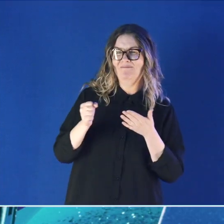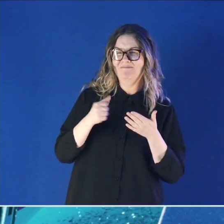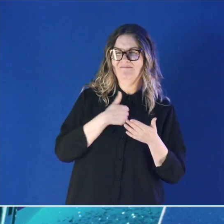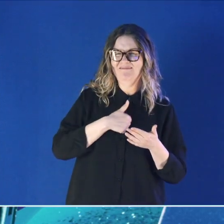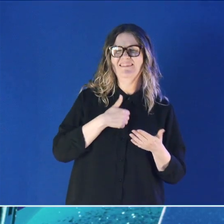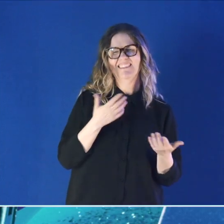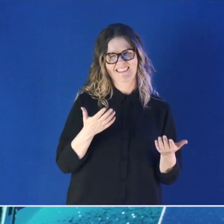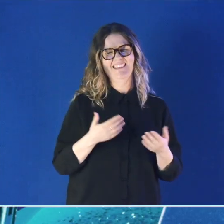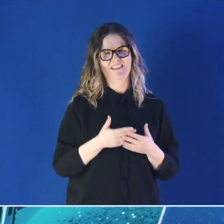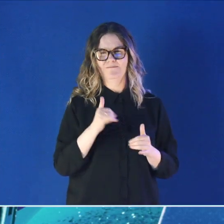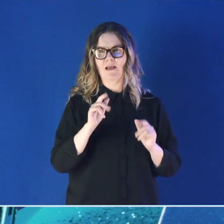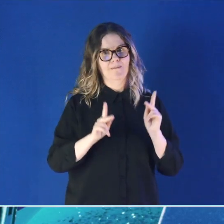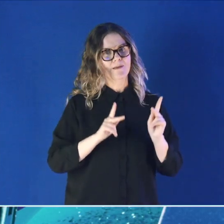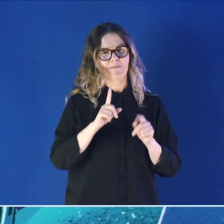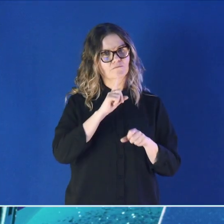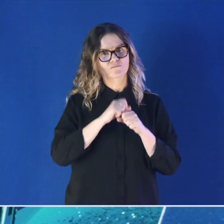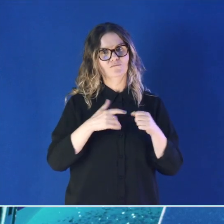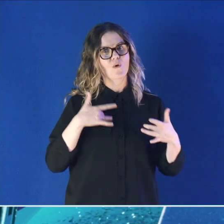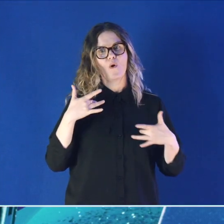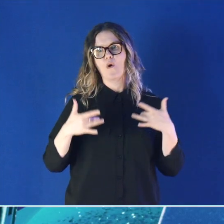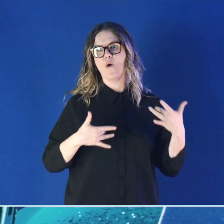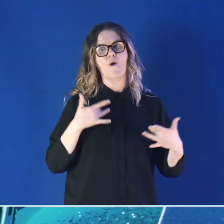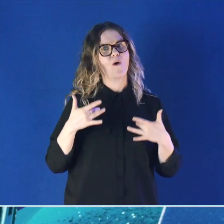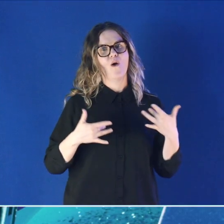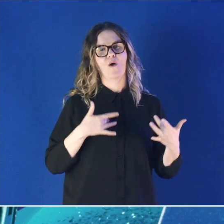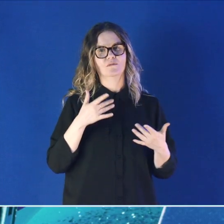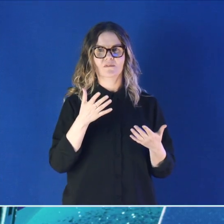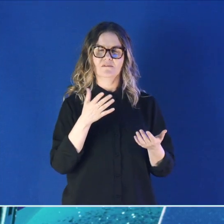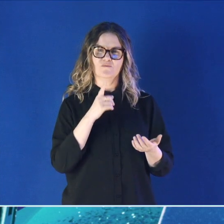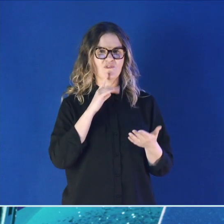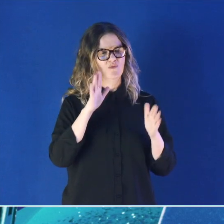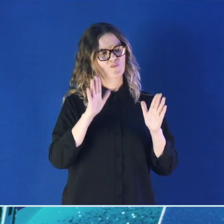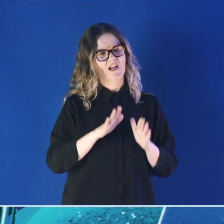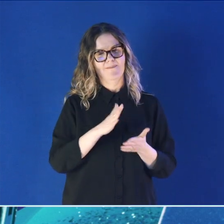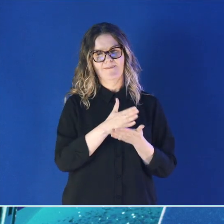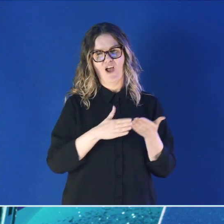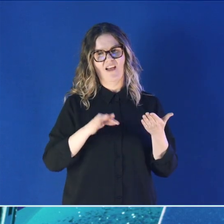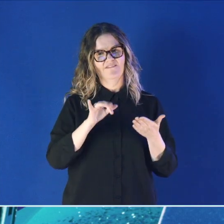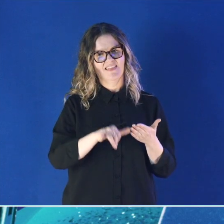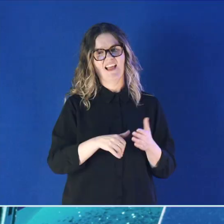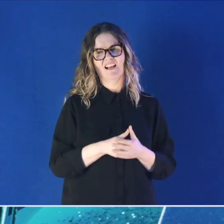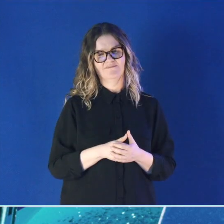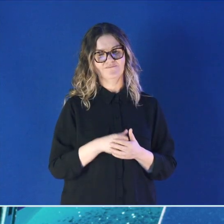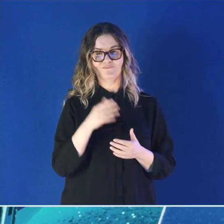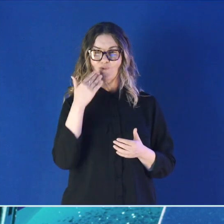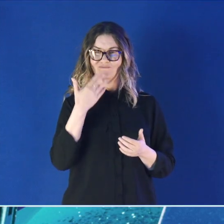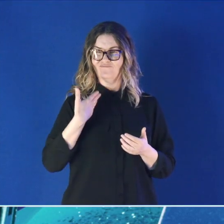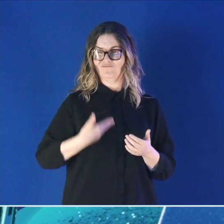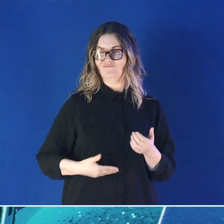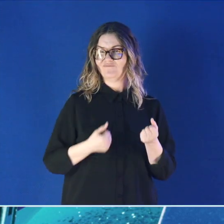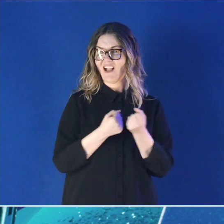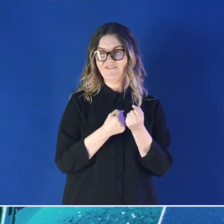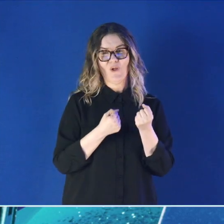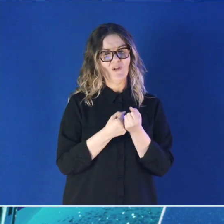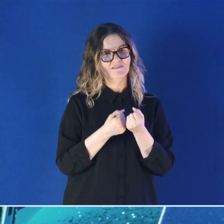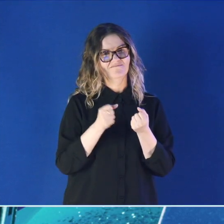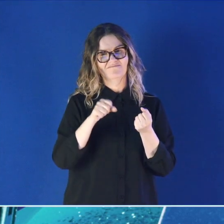And to be part of it and to be an advocate, I'm like now OneCourt's chief advocate officer next to Peter, I guess.